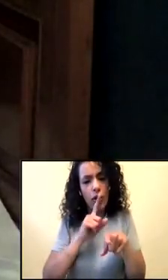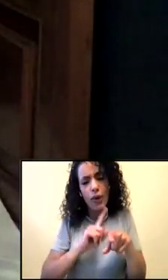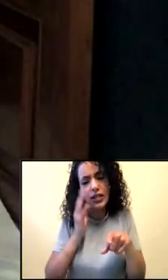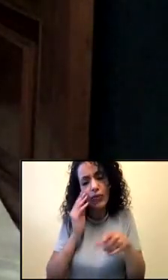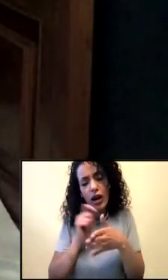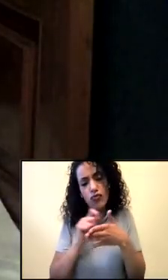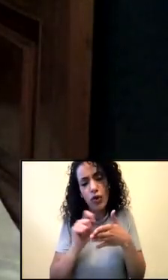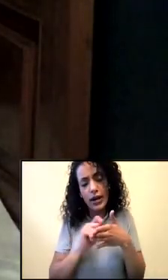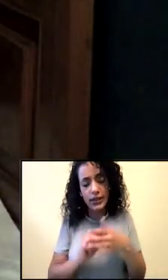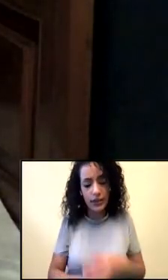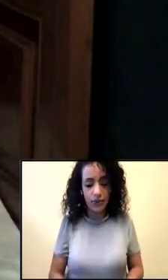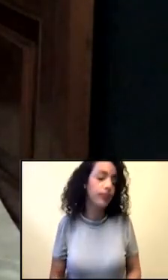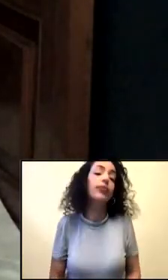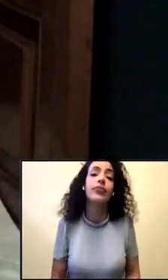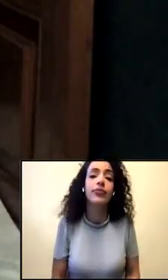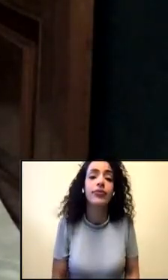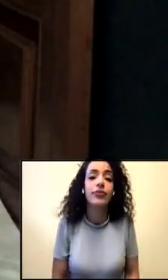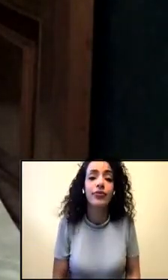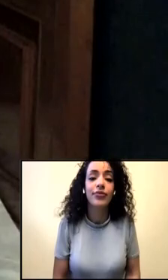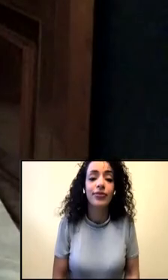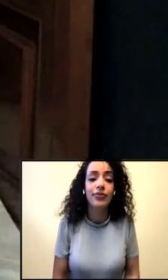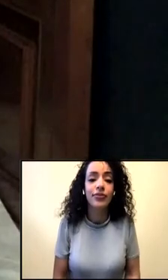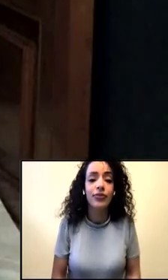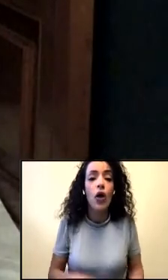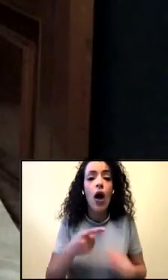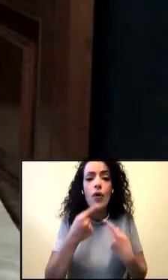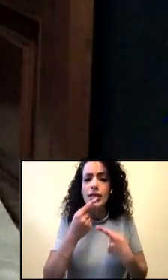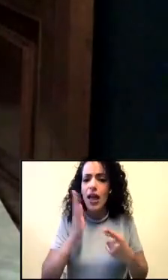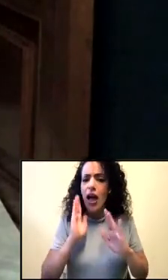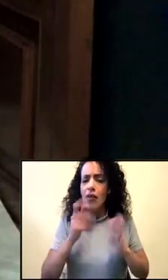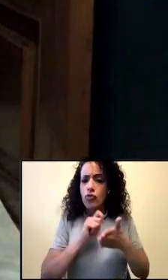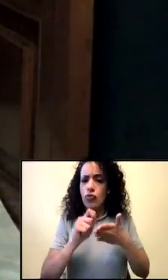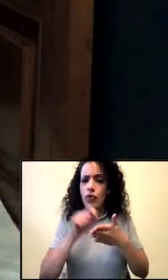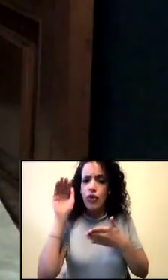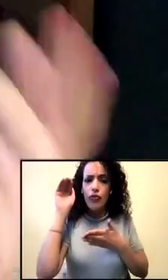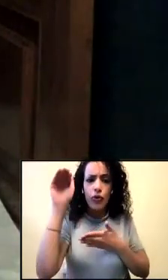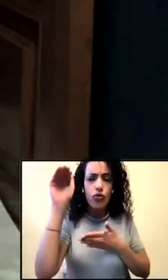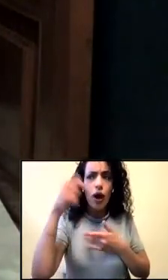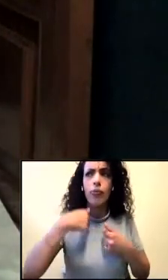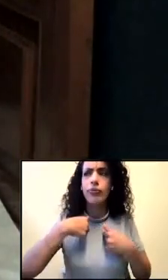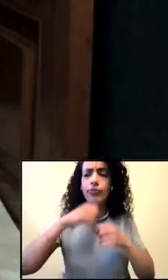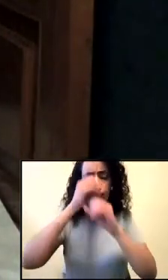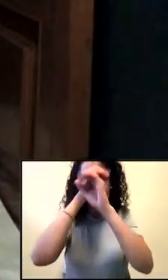say that I must write for the future, like what would I want my future generation to know about